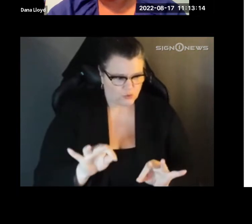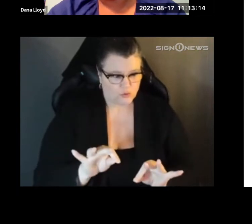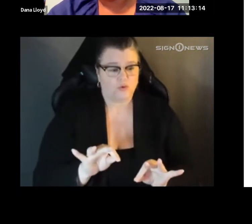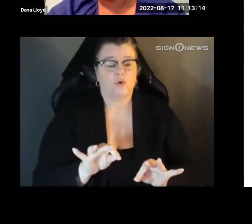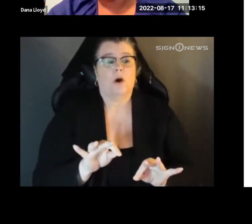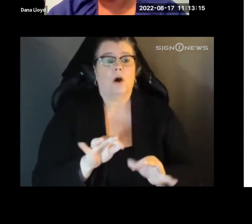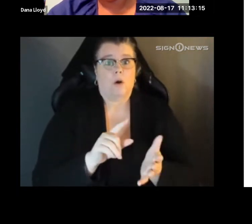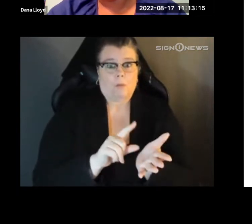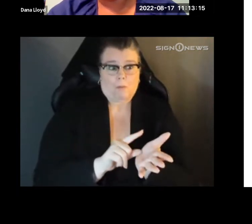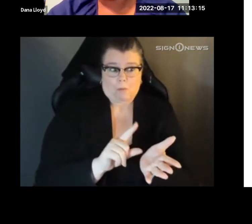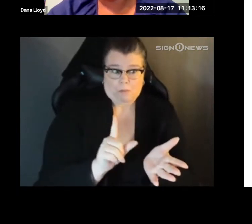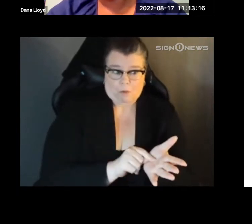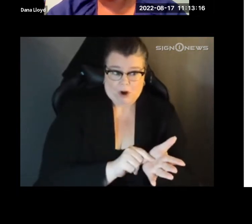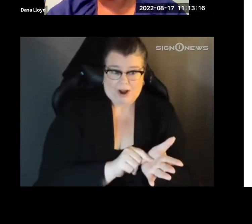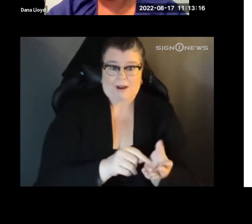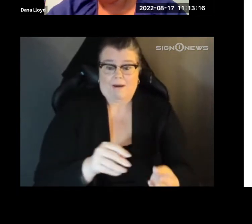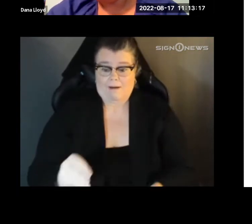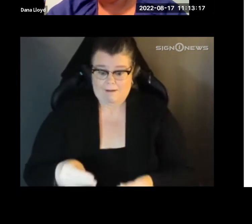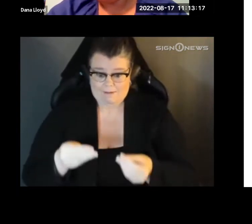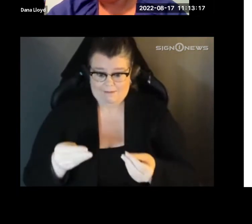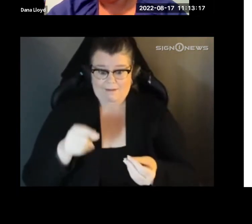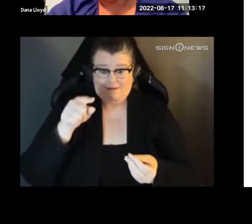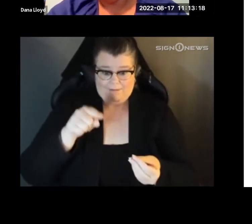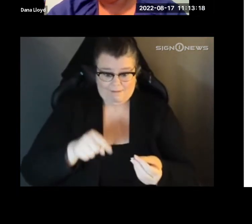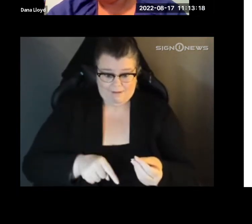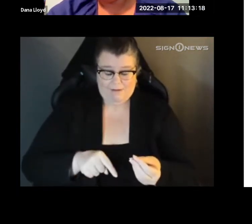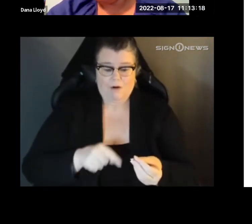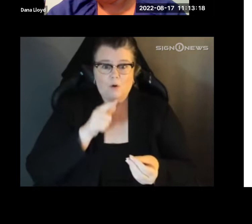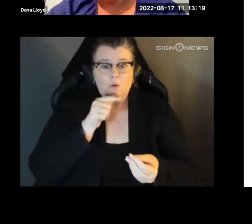take it with you to your polling place because 11 races is hard to keep track